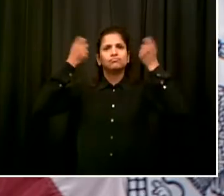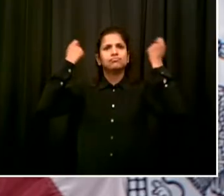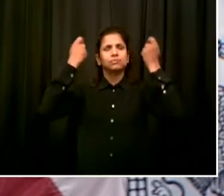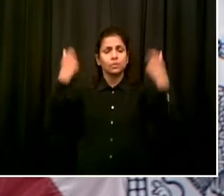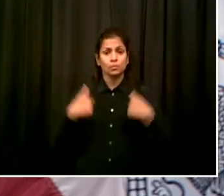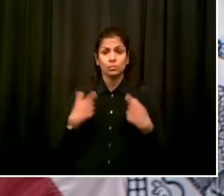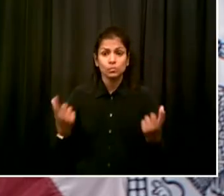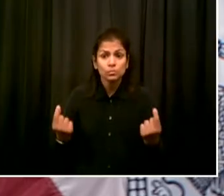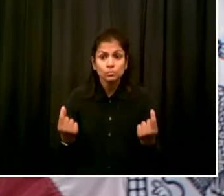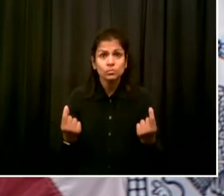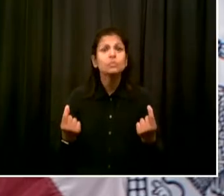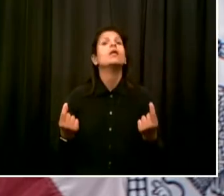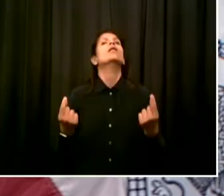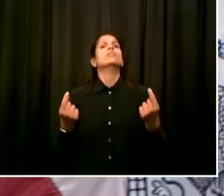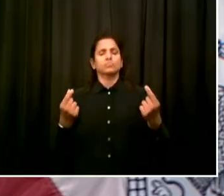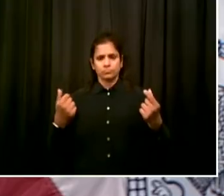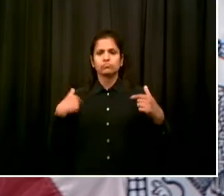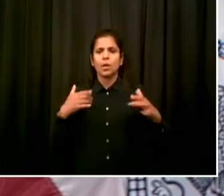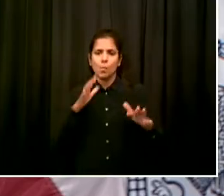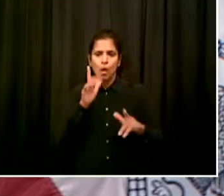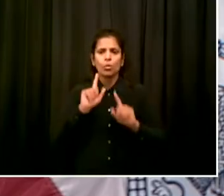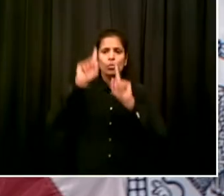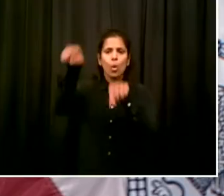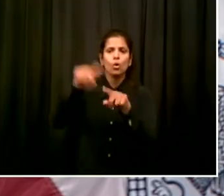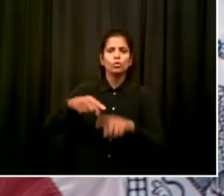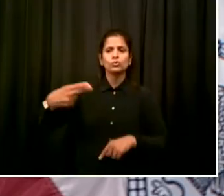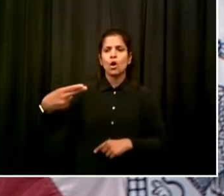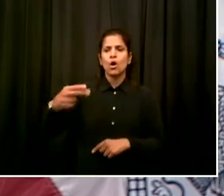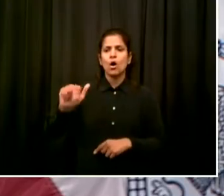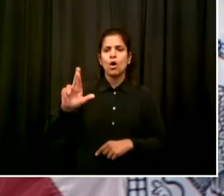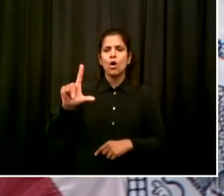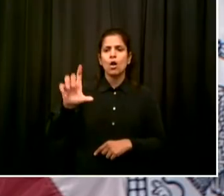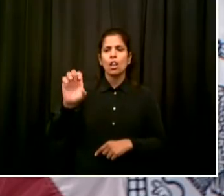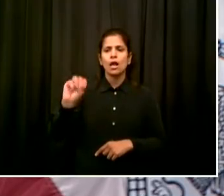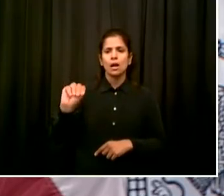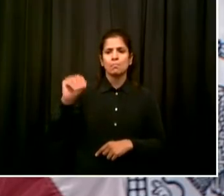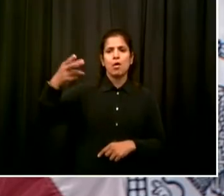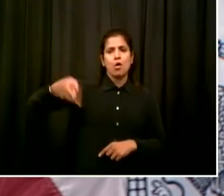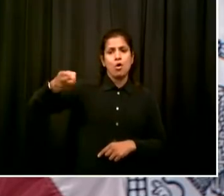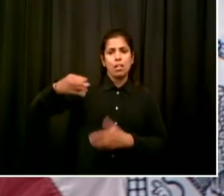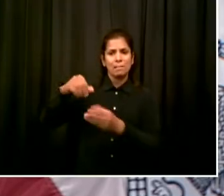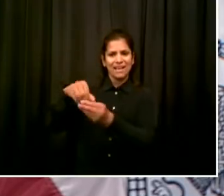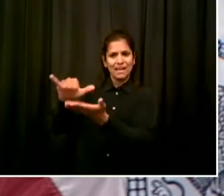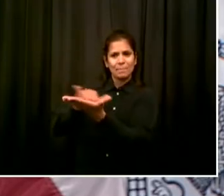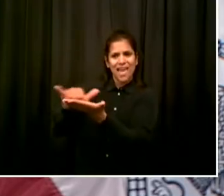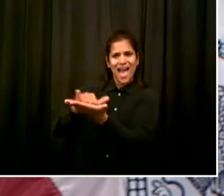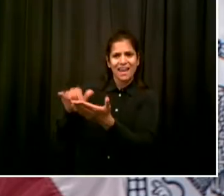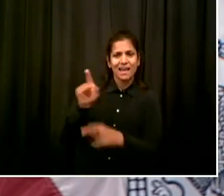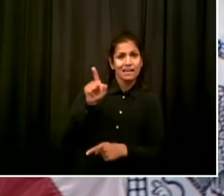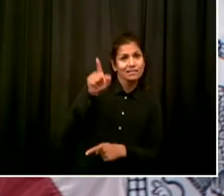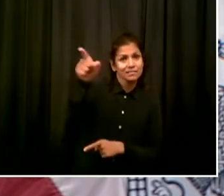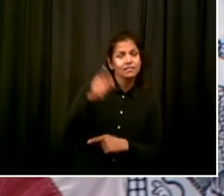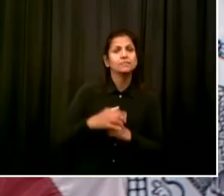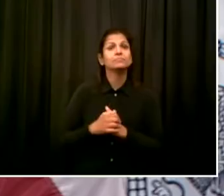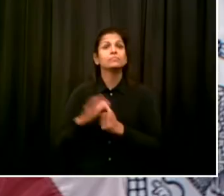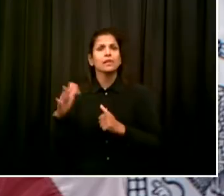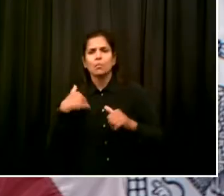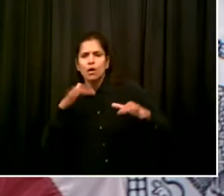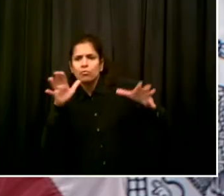A FIINTTG THING TO DO ON A DAY LIKE THIS . I WILL BE SPENDING TIME WITH YOUNG PEOPLE IN HARLEM, A TOWN HALL MEETING, TO LISTEN TO THEM, NOT TO TELL THE M